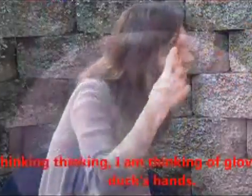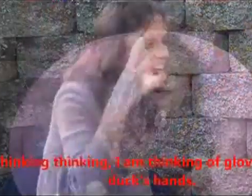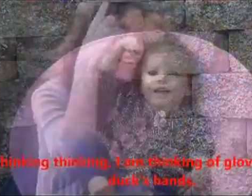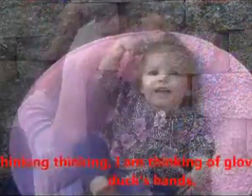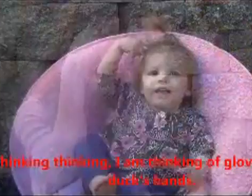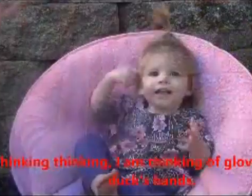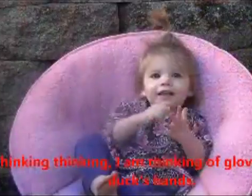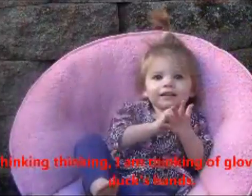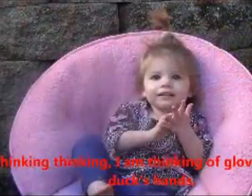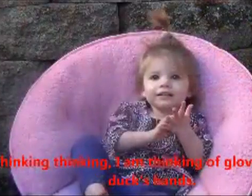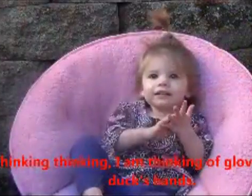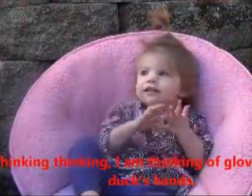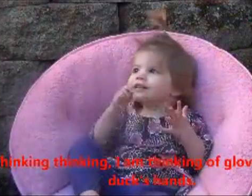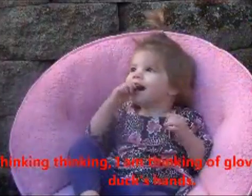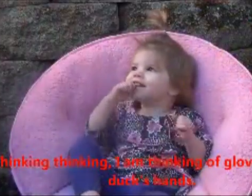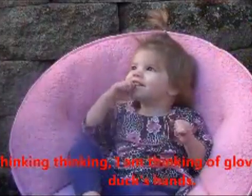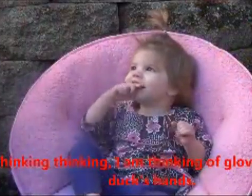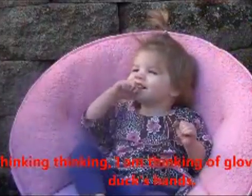there's something about gloves, too. She's saying, “Where are the gloves?